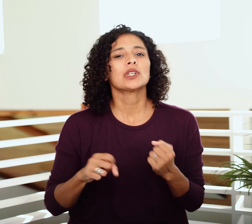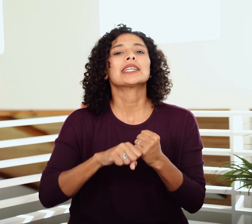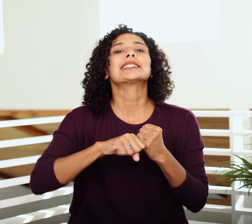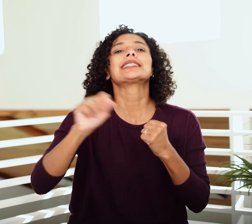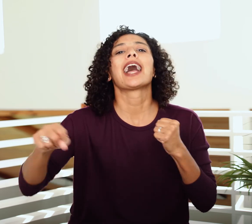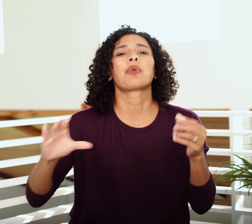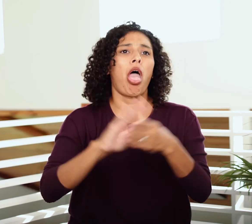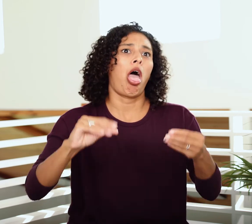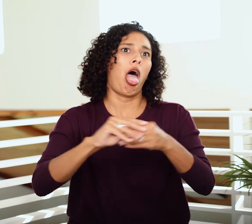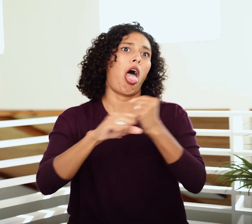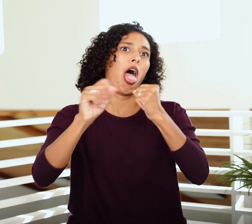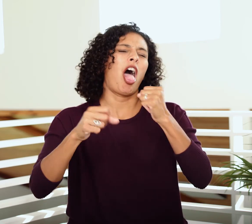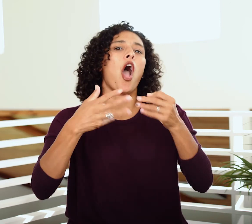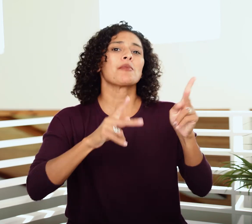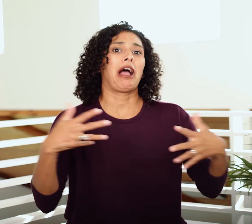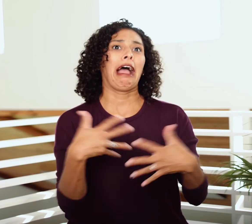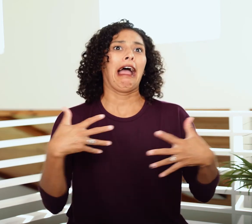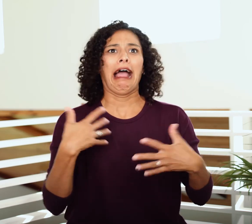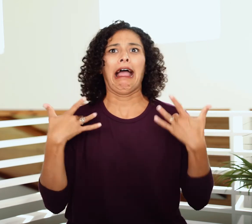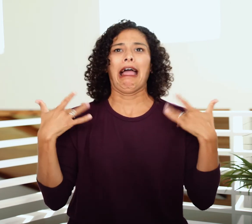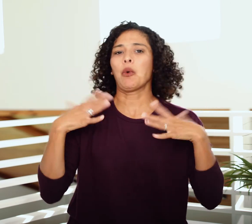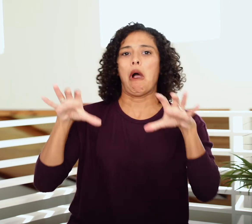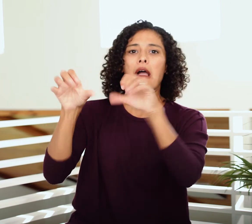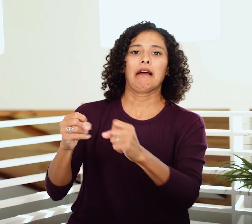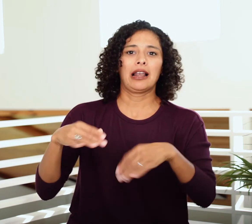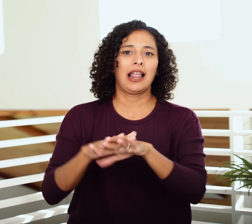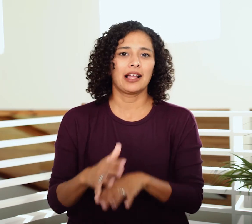they’re likely exaggerating to scare the people out of taking the land.